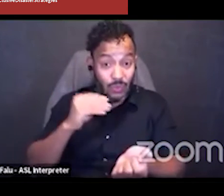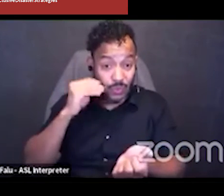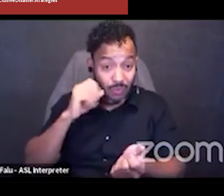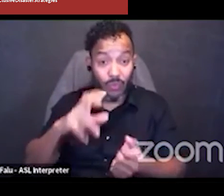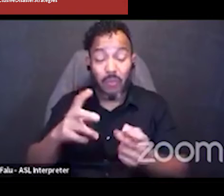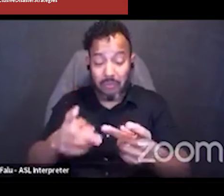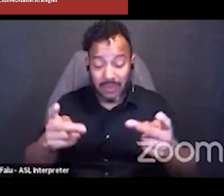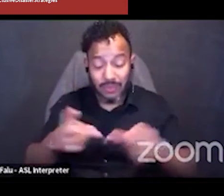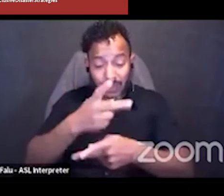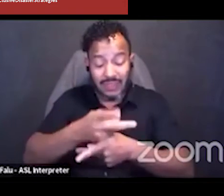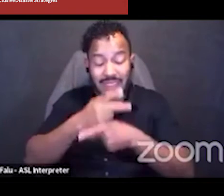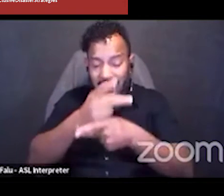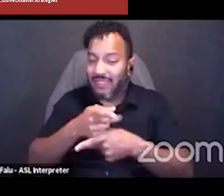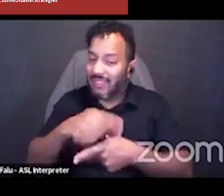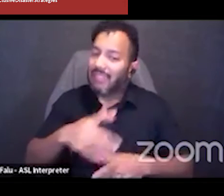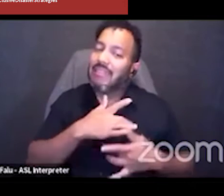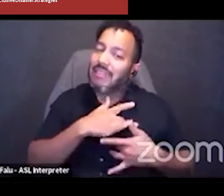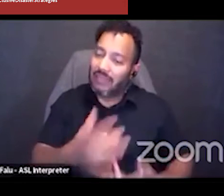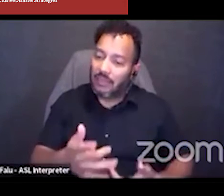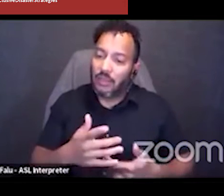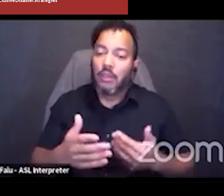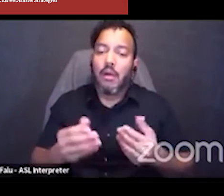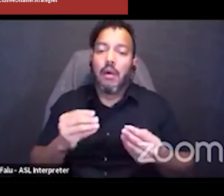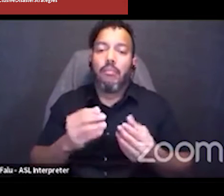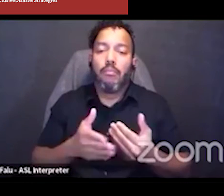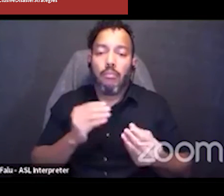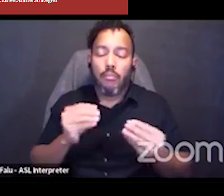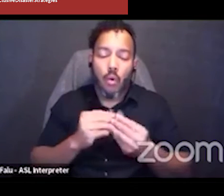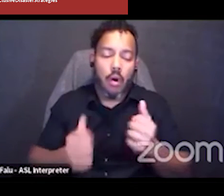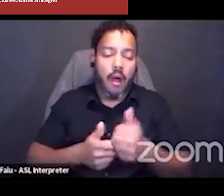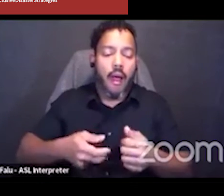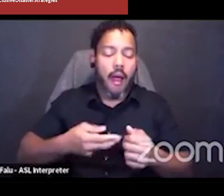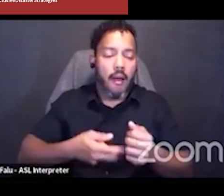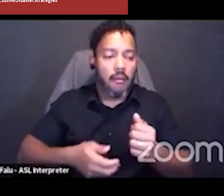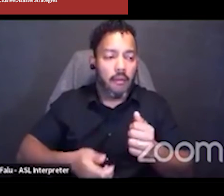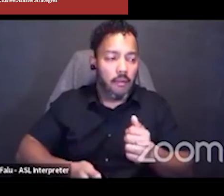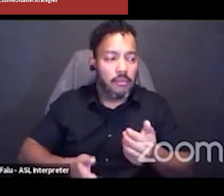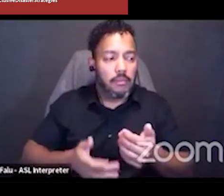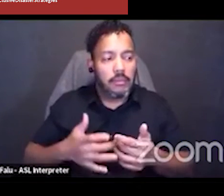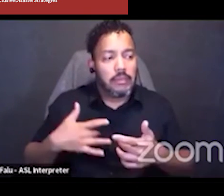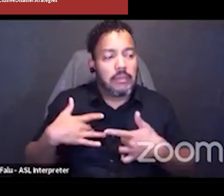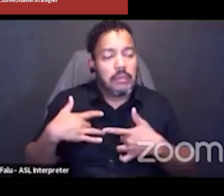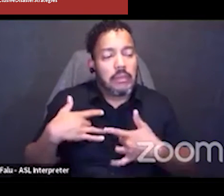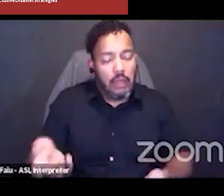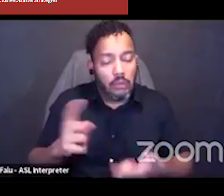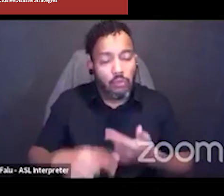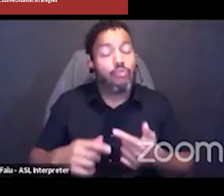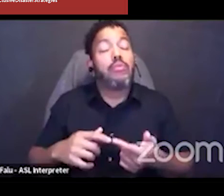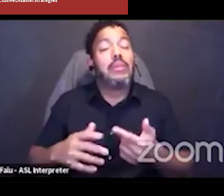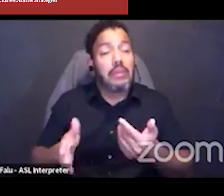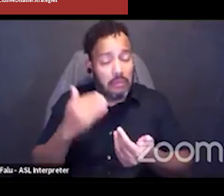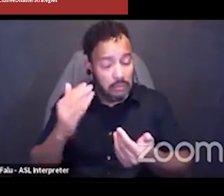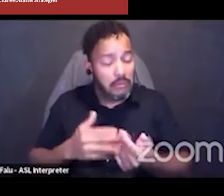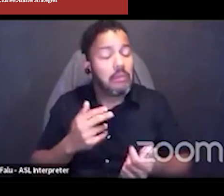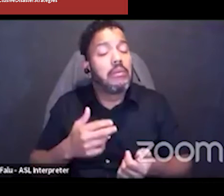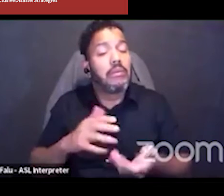We have seen this time and time again as we look through past disasters that have happened